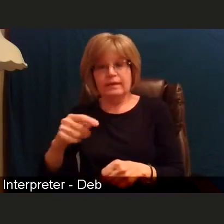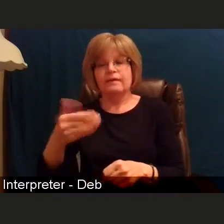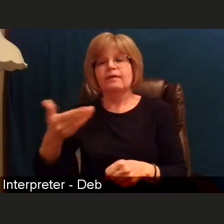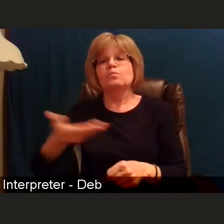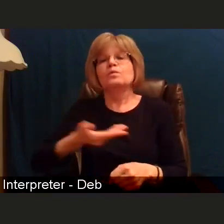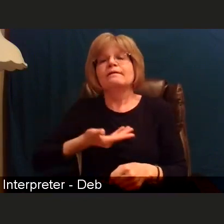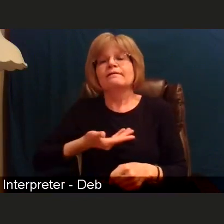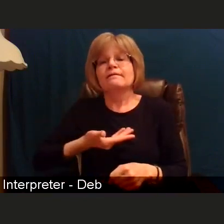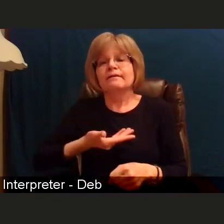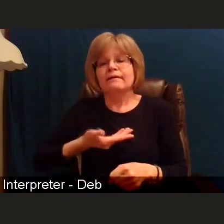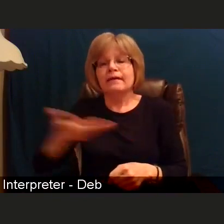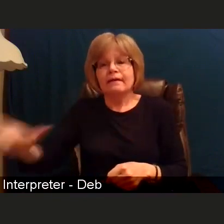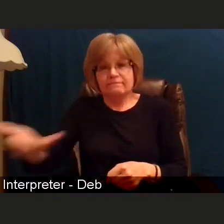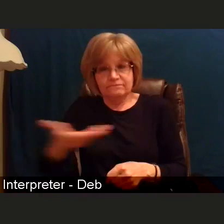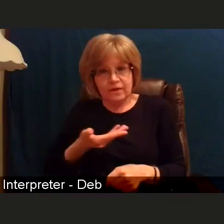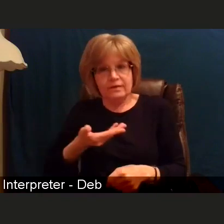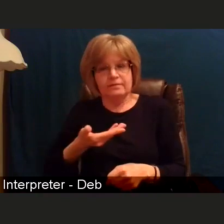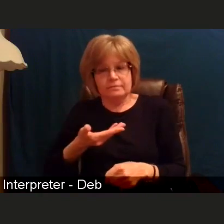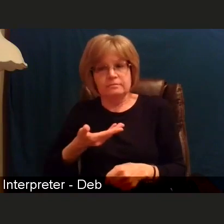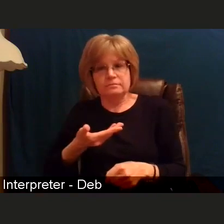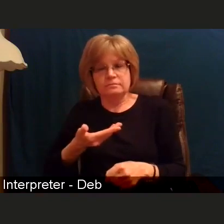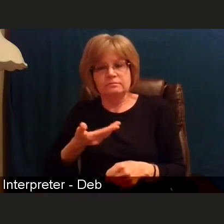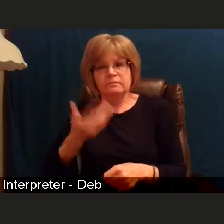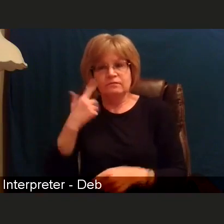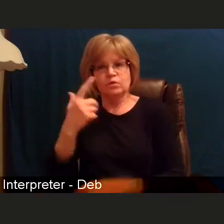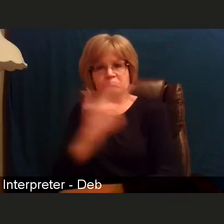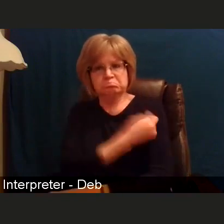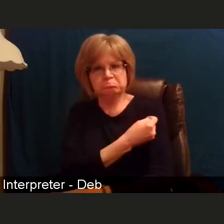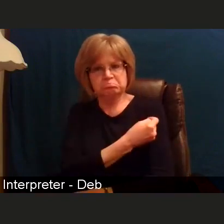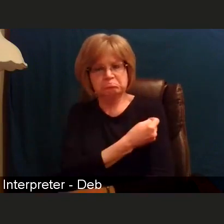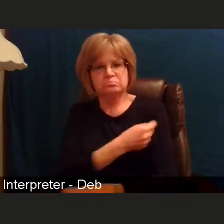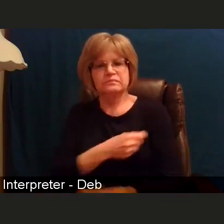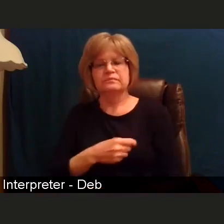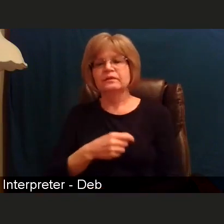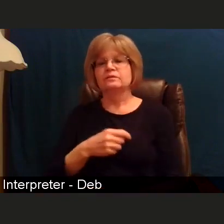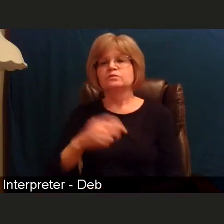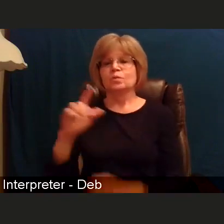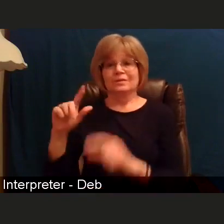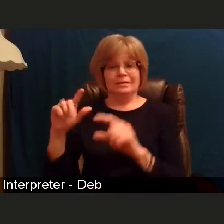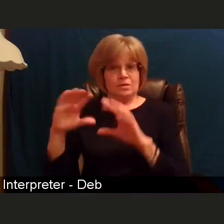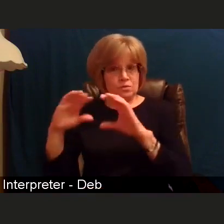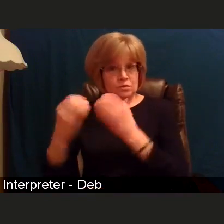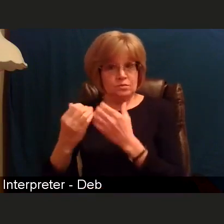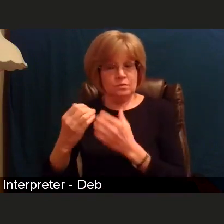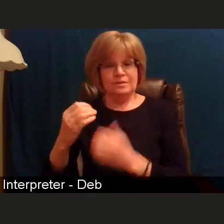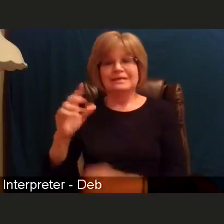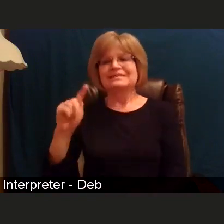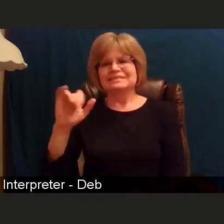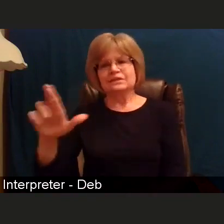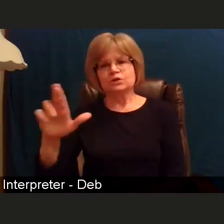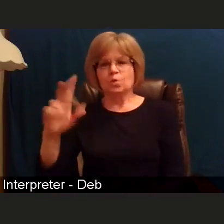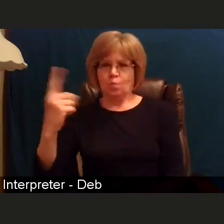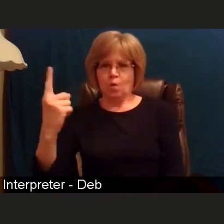in order to receive the vaccine. So we are handling tier 1A in that type of approach.